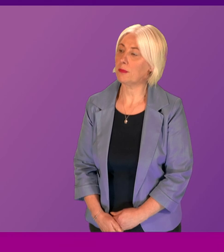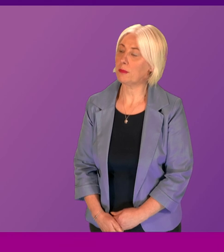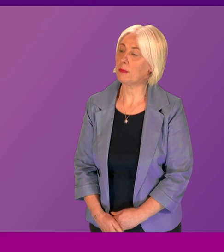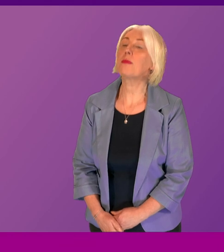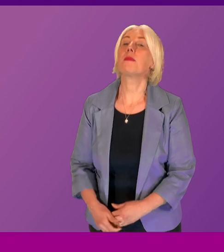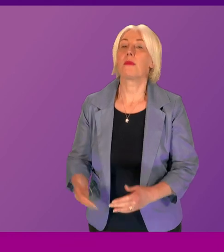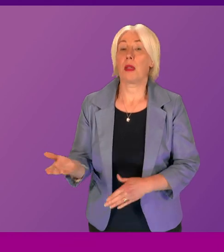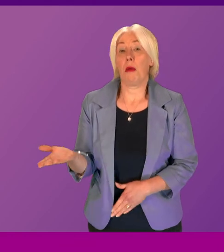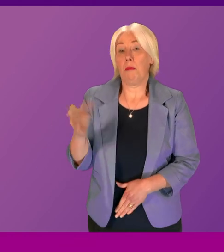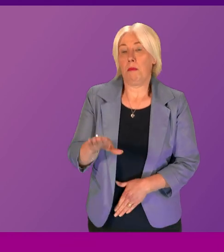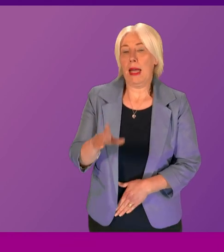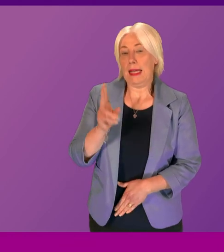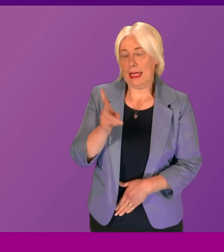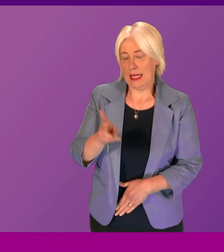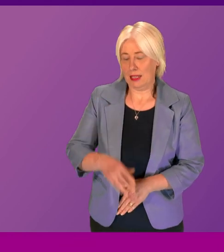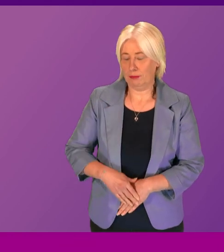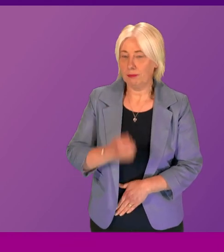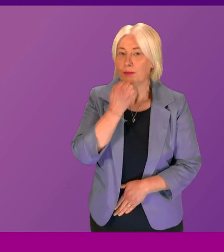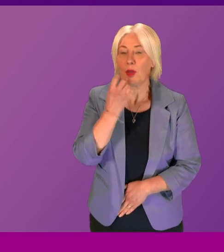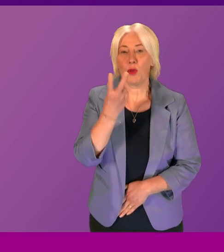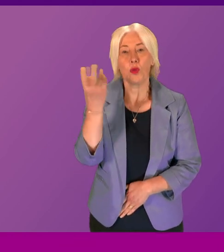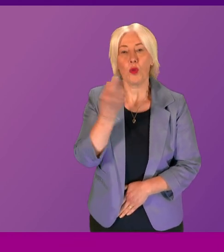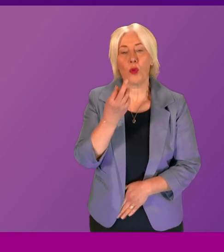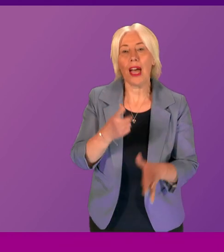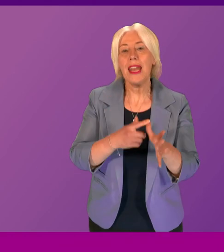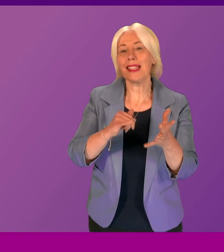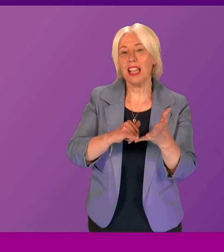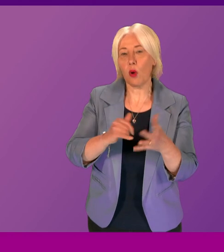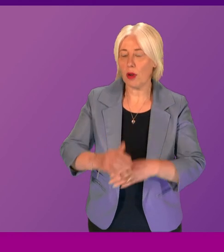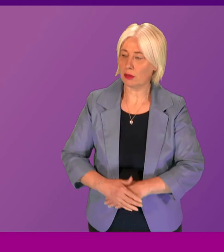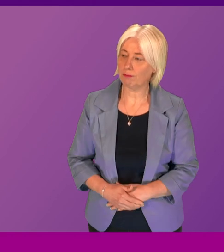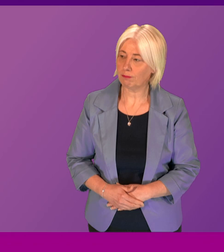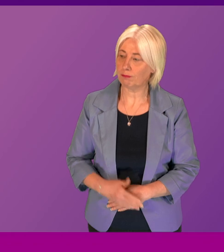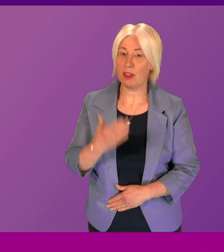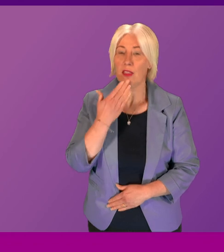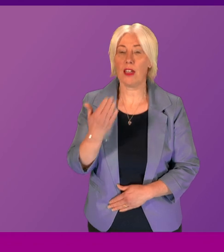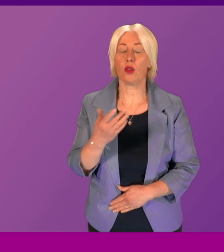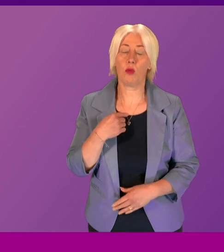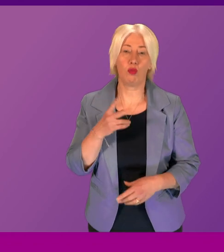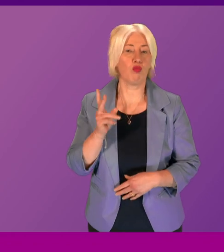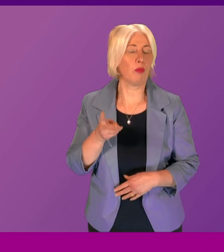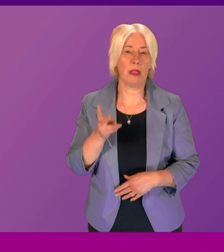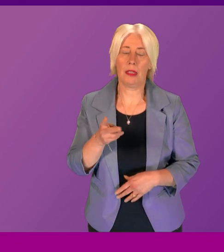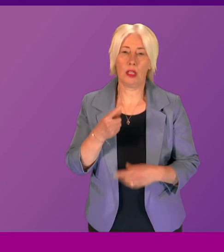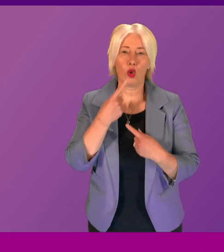We resume once more. I start by echoing the comments about Nick Sheridan.